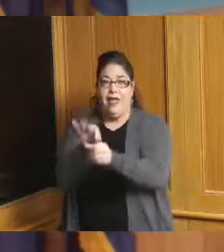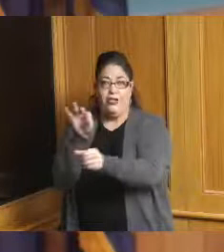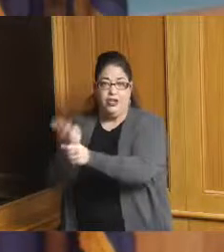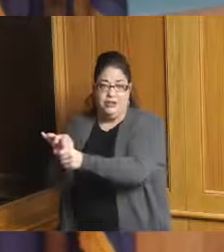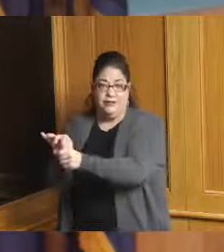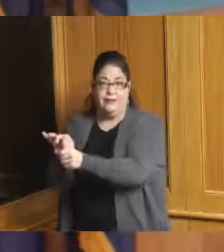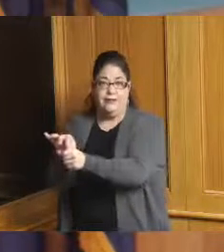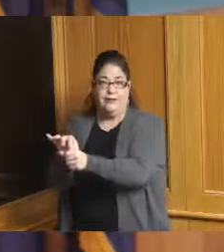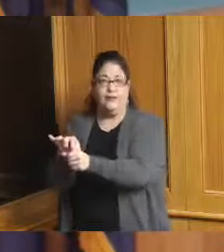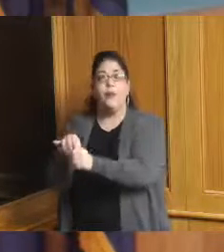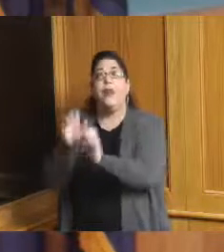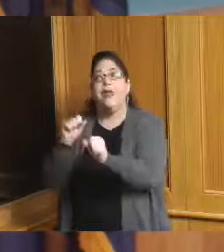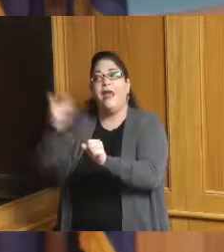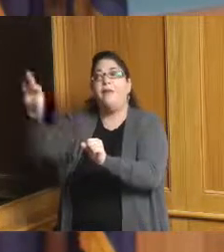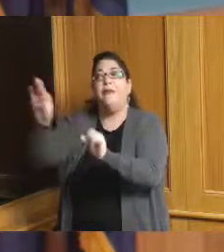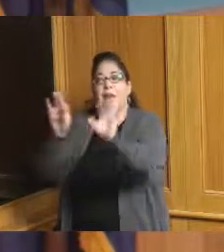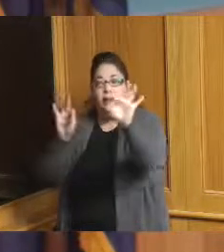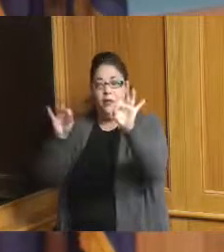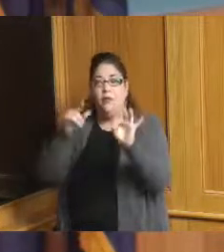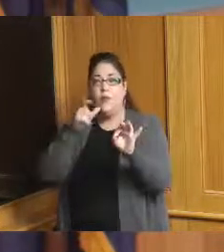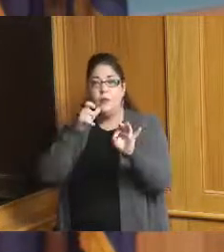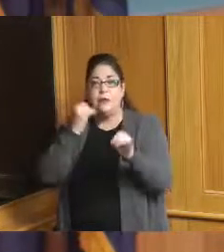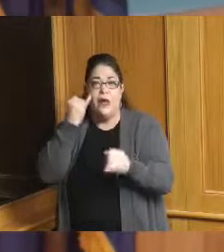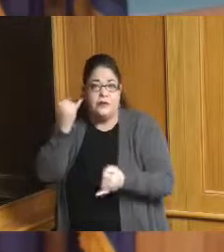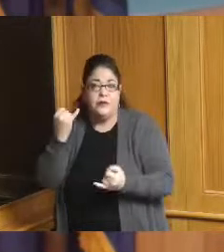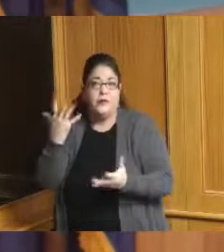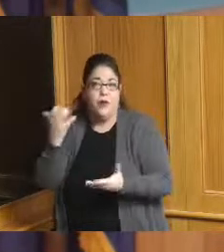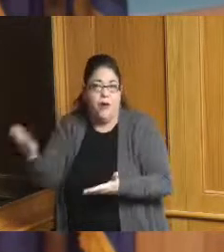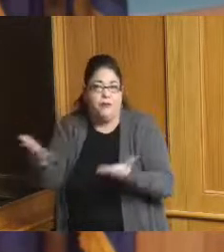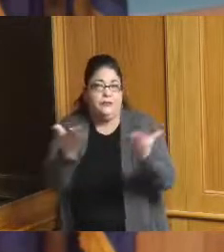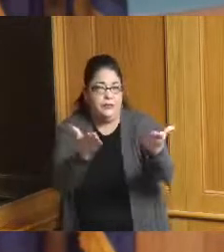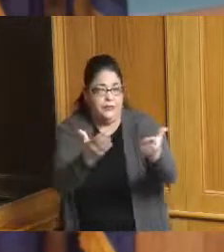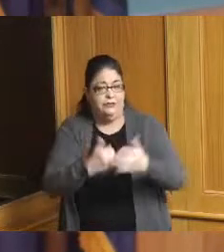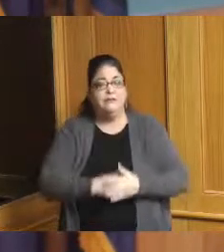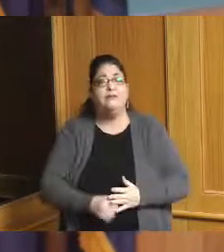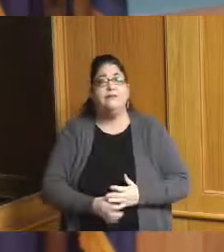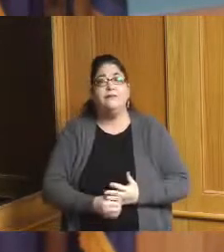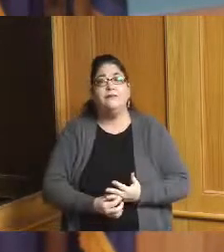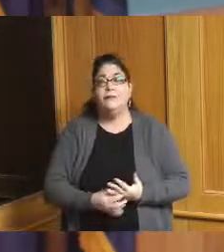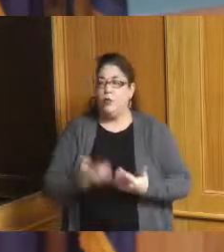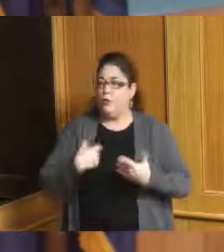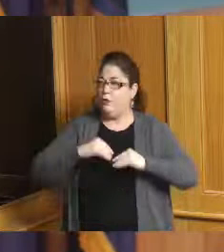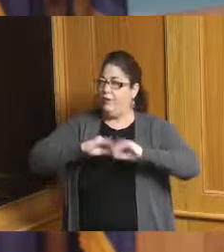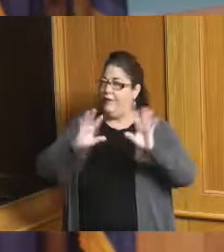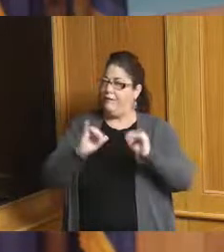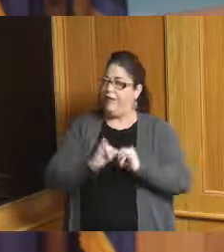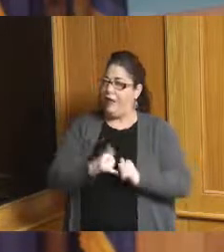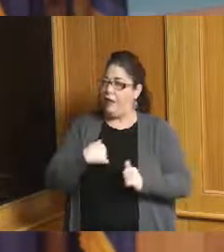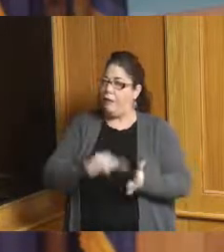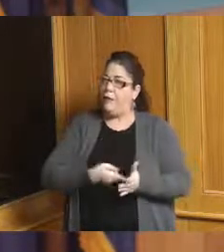so that we can have everyone's ideas put forward so I want to I wanted to clarify that Commissioner